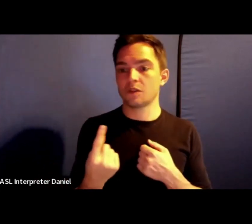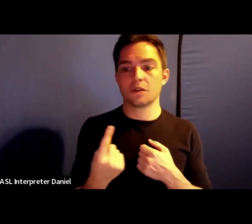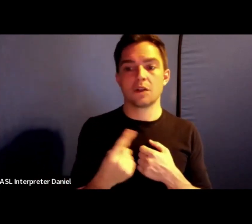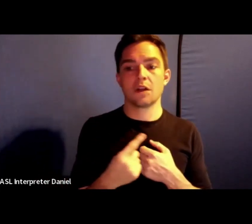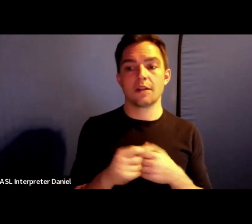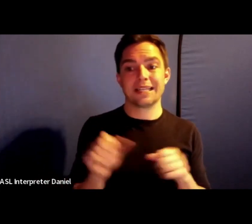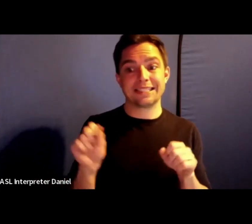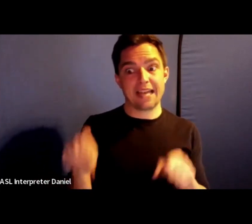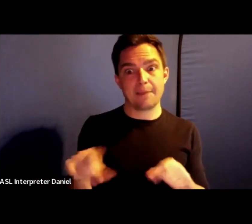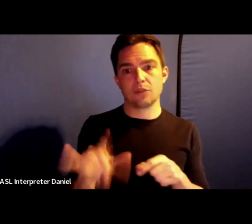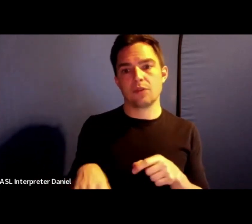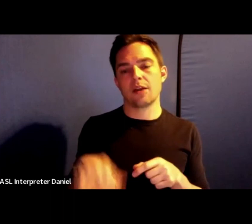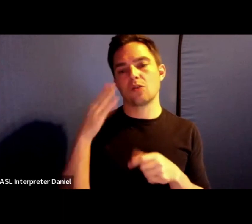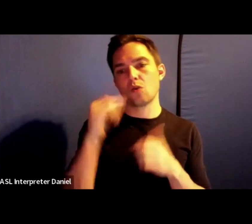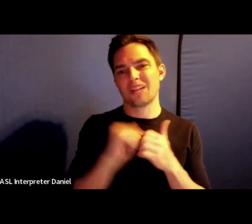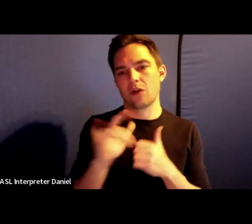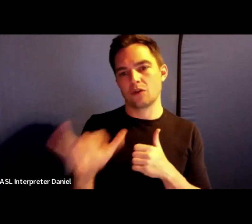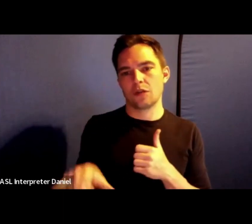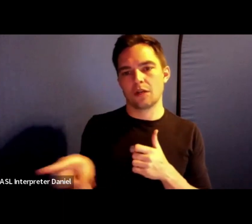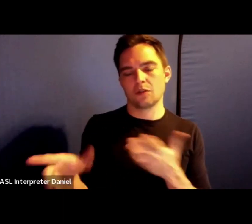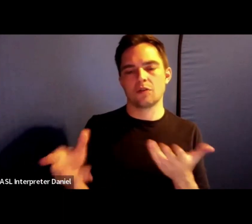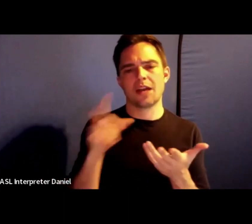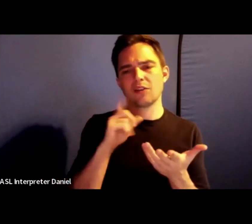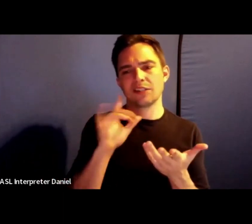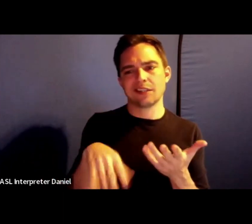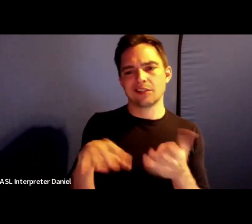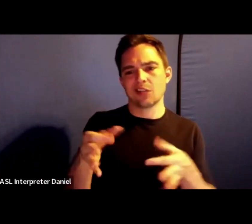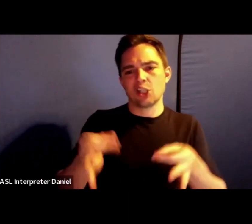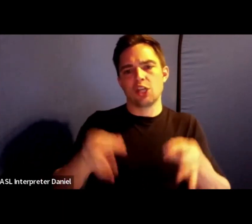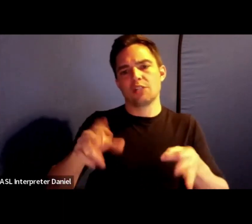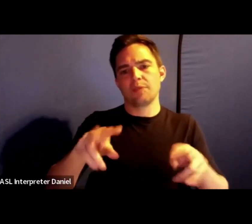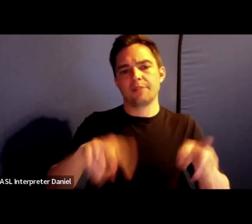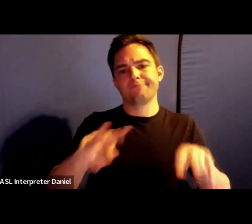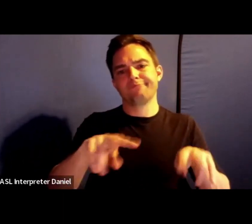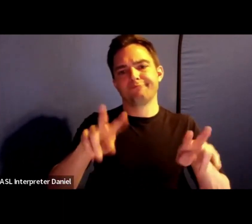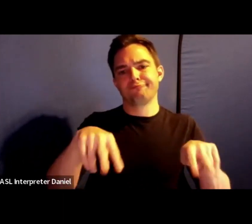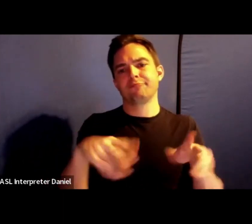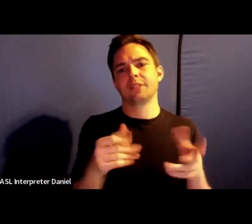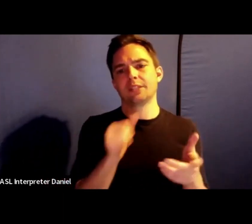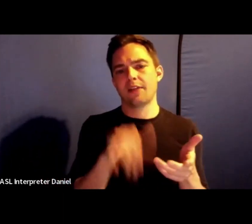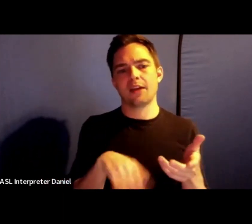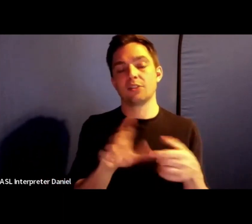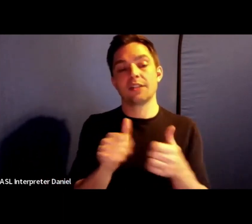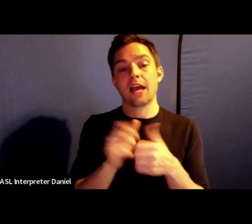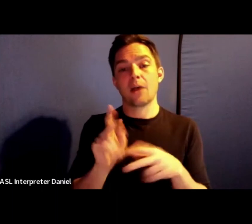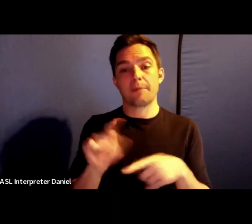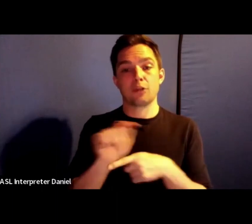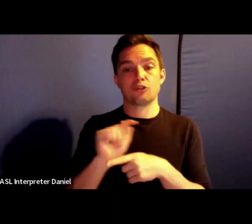able to do or knows how to do. And I don't think that's a judgement. I think it's just how people are trained people's